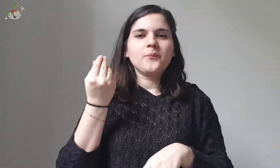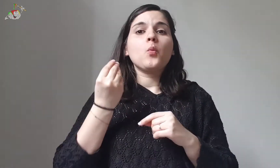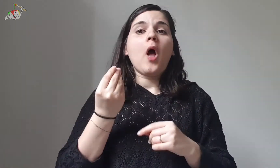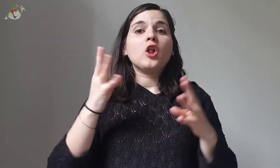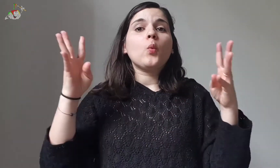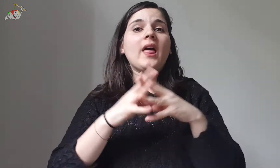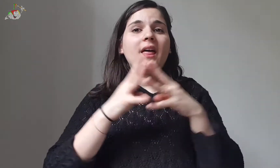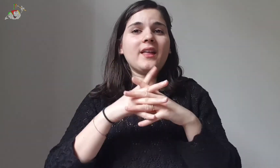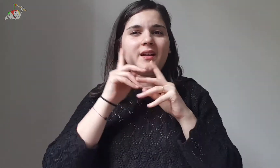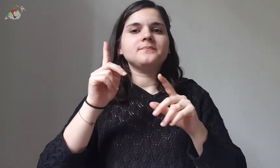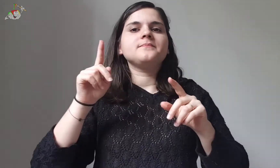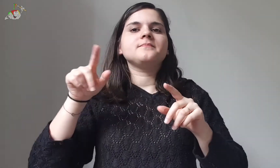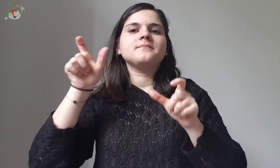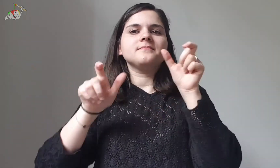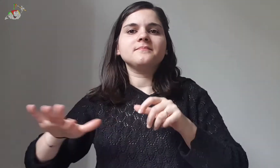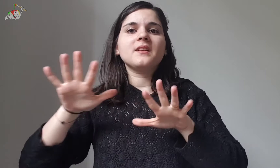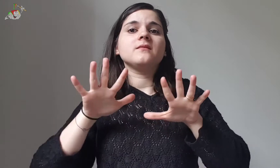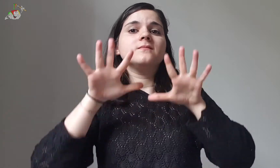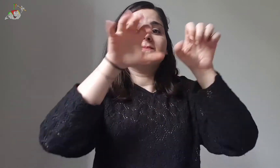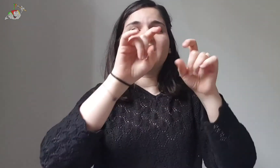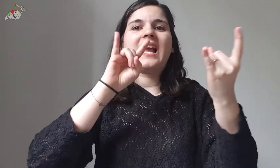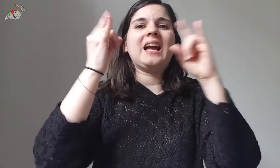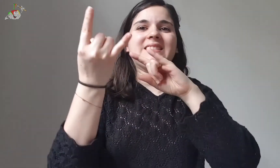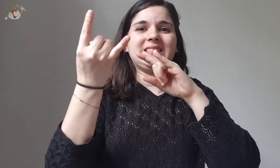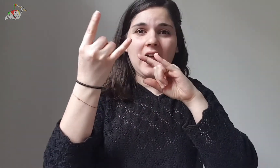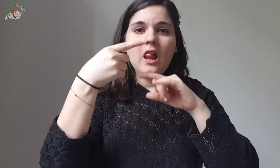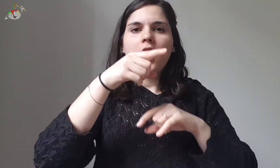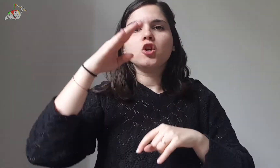during the wars to besiege castles.